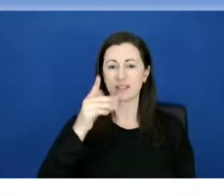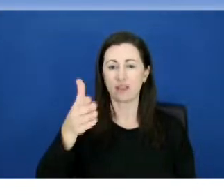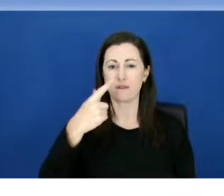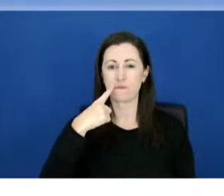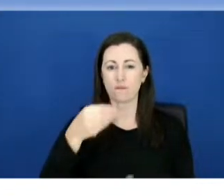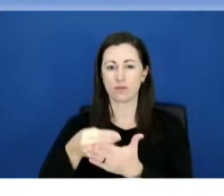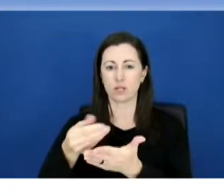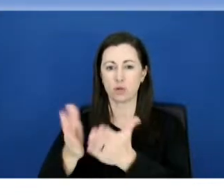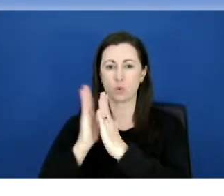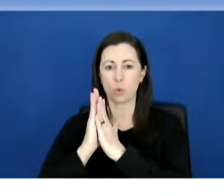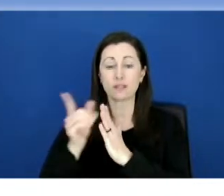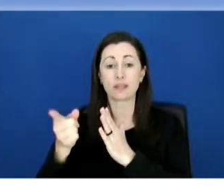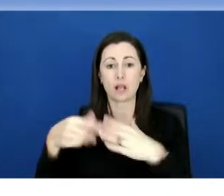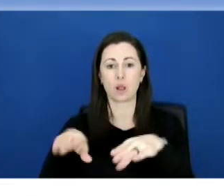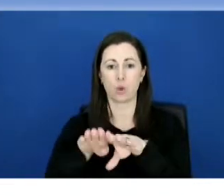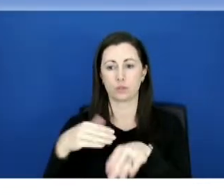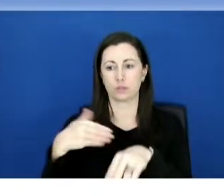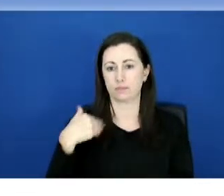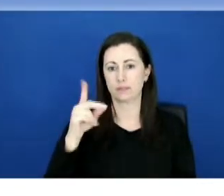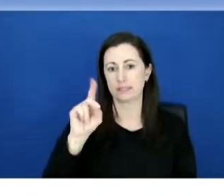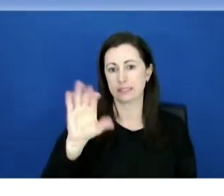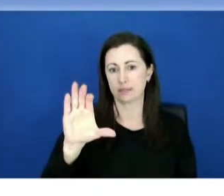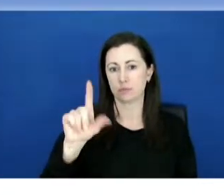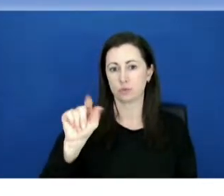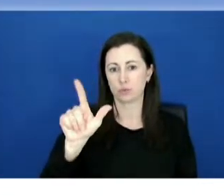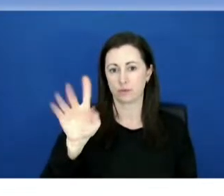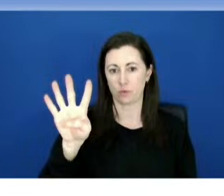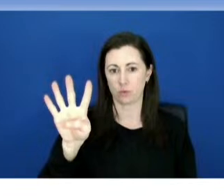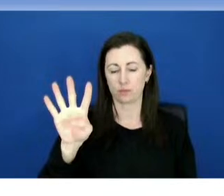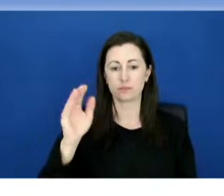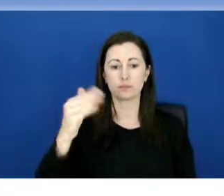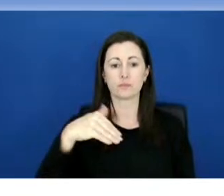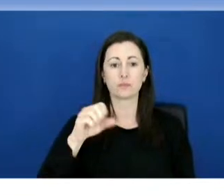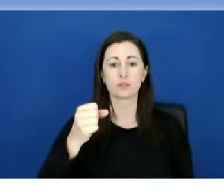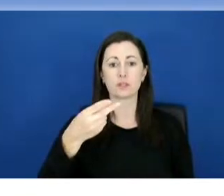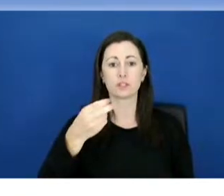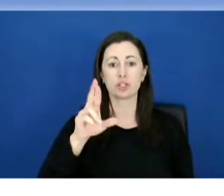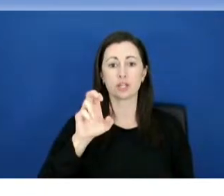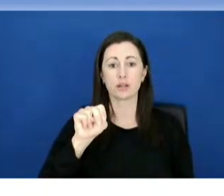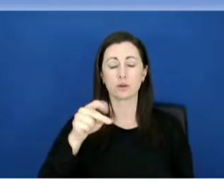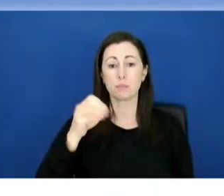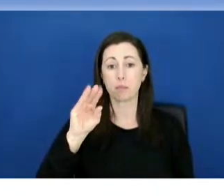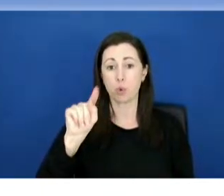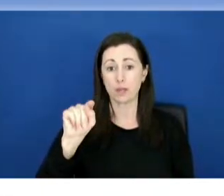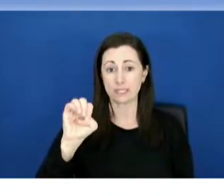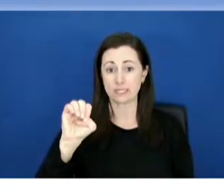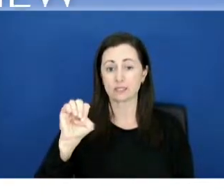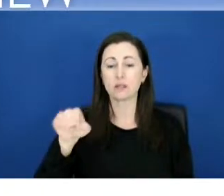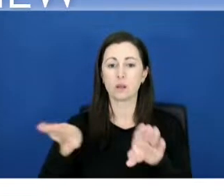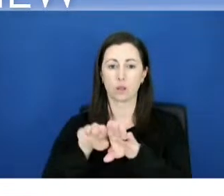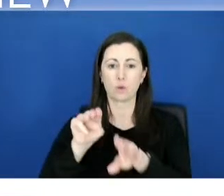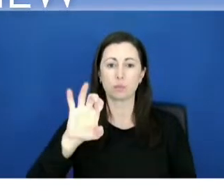SHELTER FAMILIAR, ALTHOUGH, IS ON MERE FOR A FUNDING REQUEST.